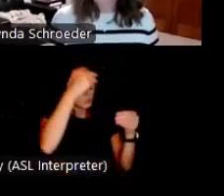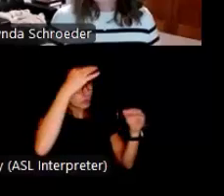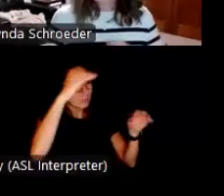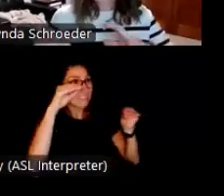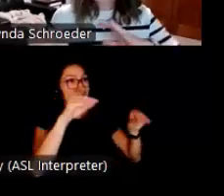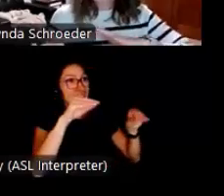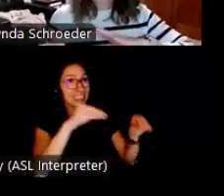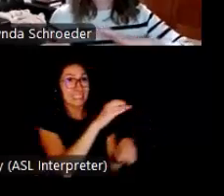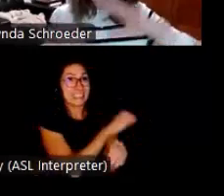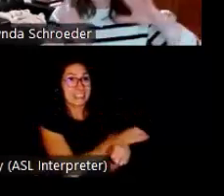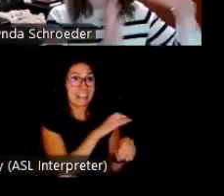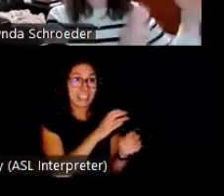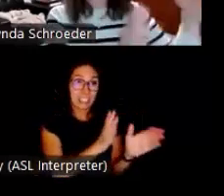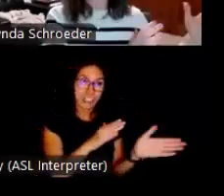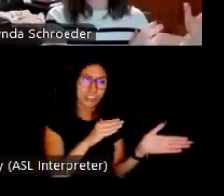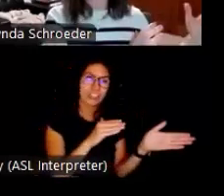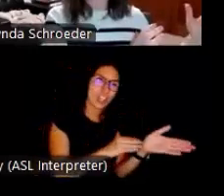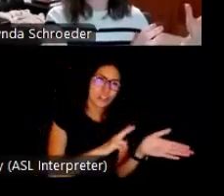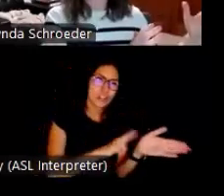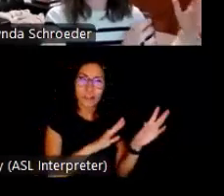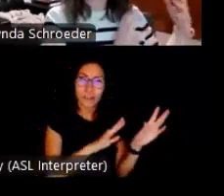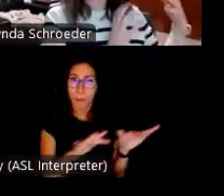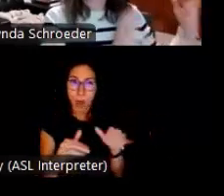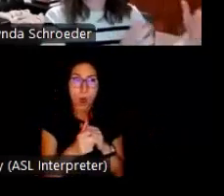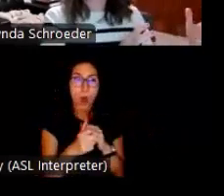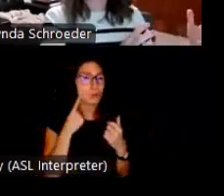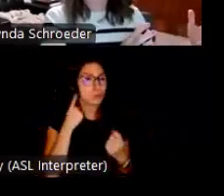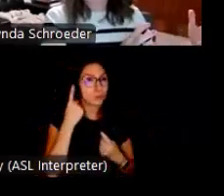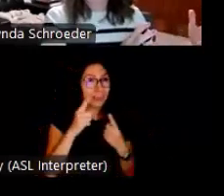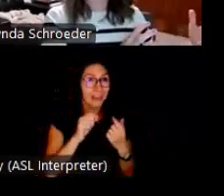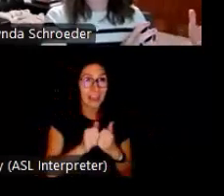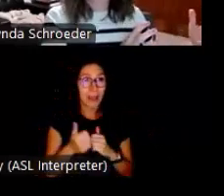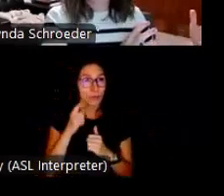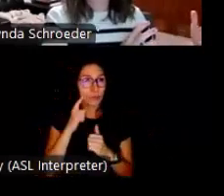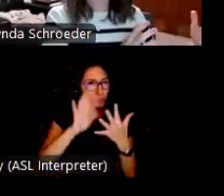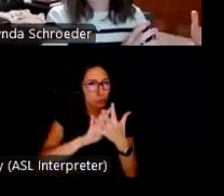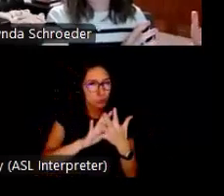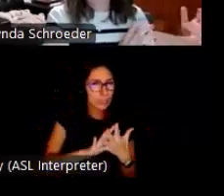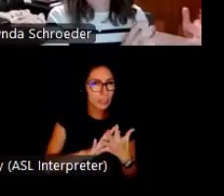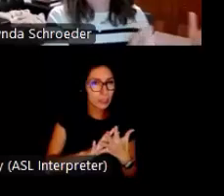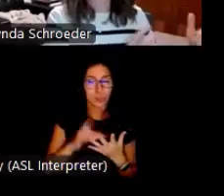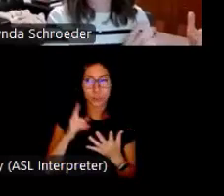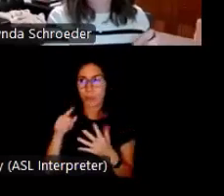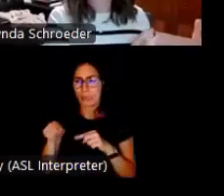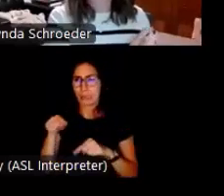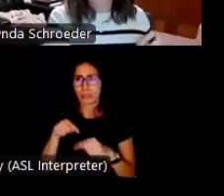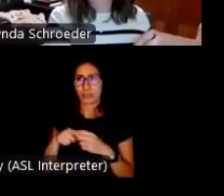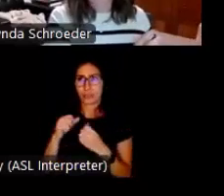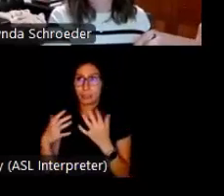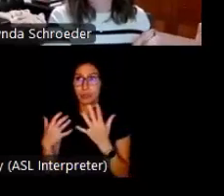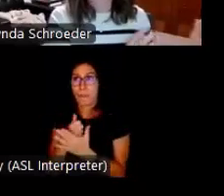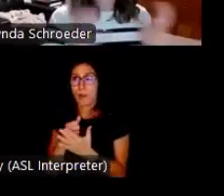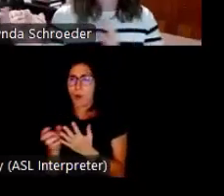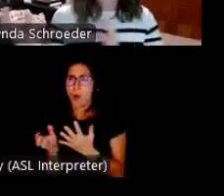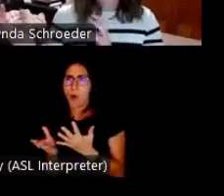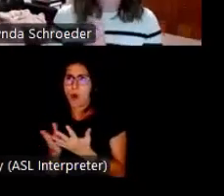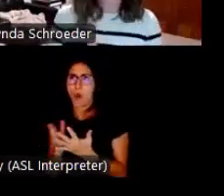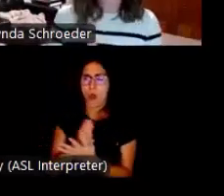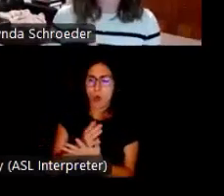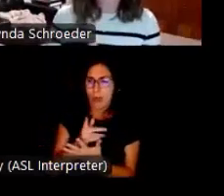So we went upstream to think about prevention strategies and not focused only on disseminating in the emergency